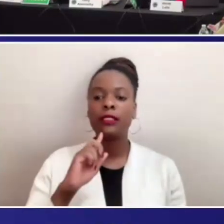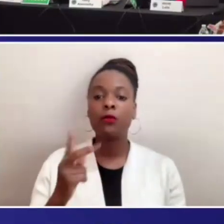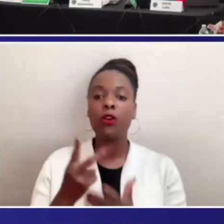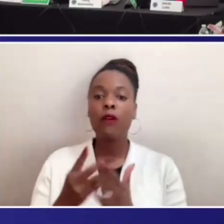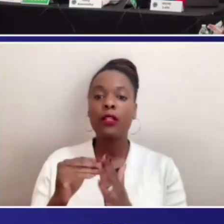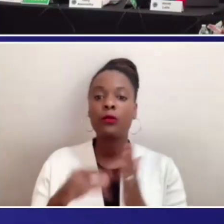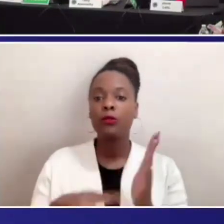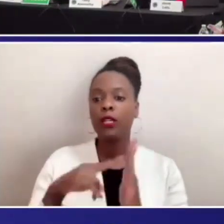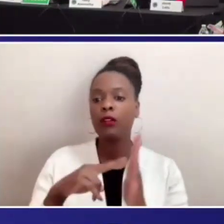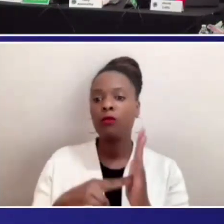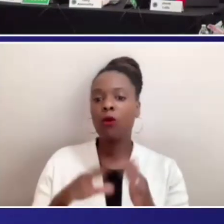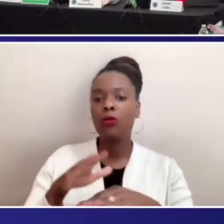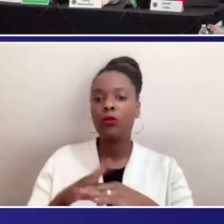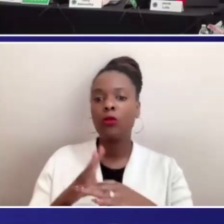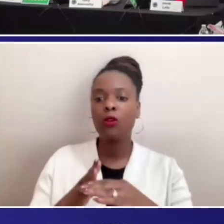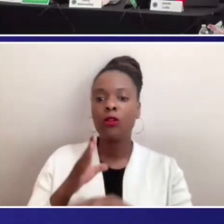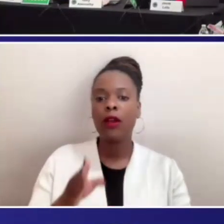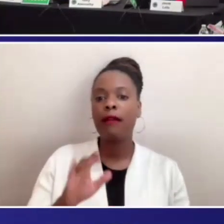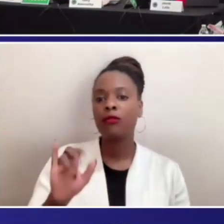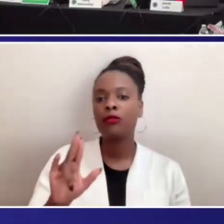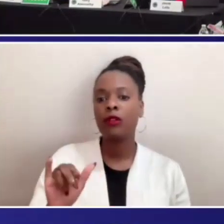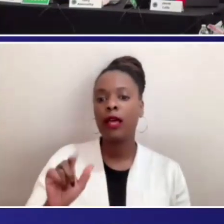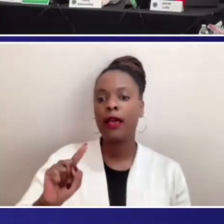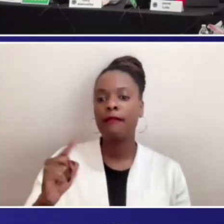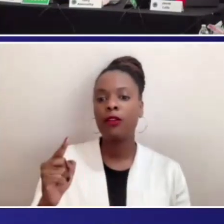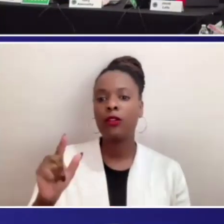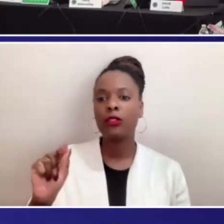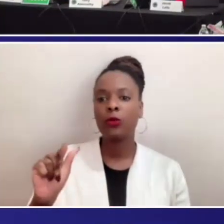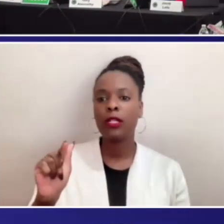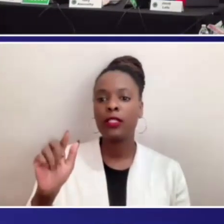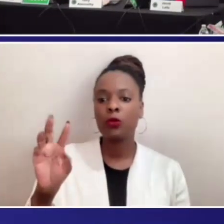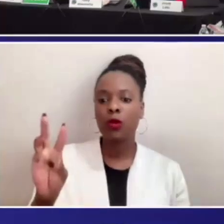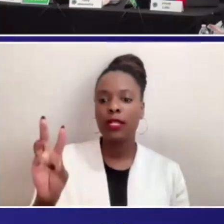after July 1, 2026, who is not and has never been a professional student,